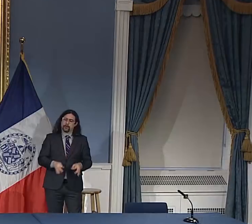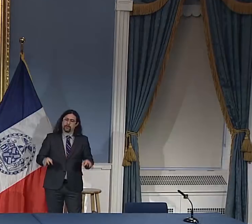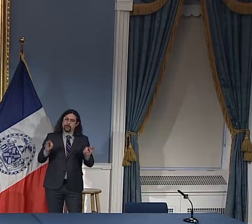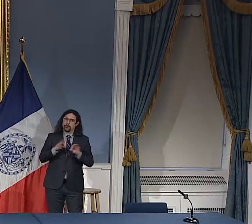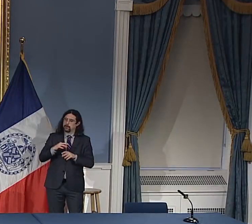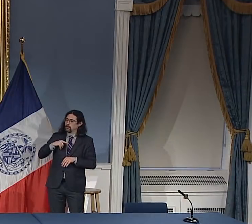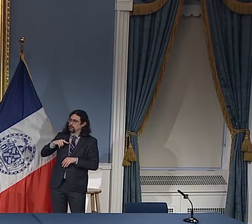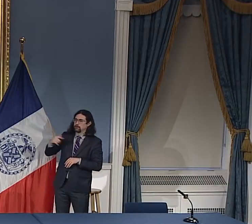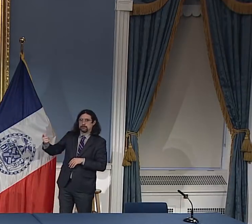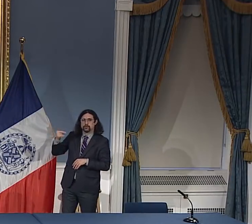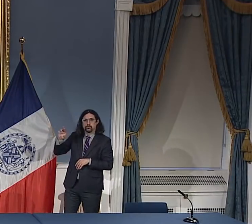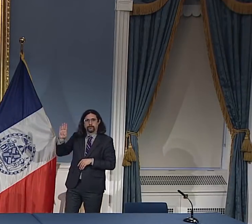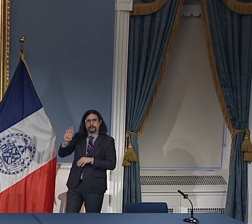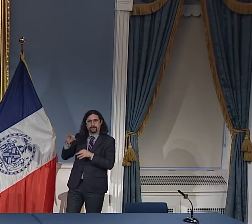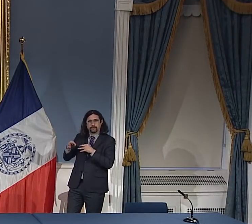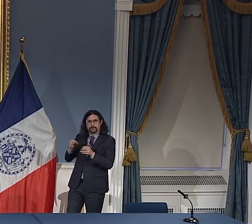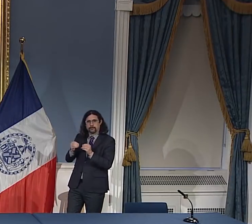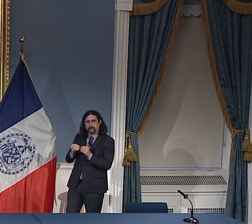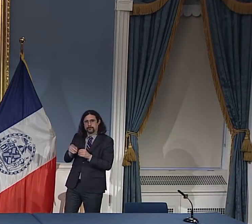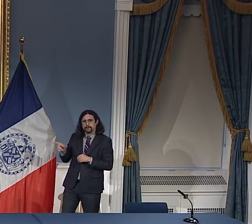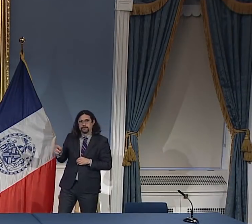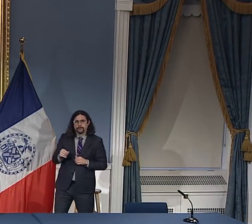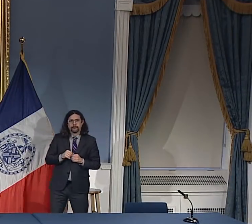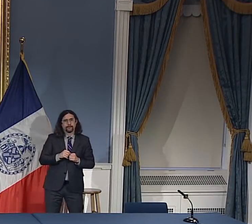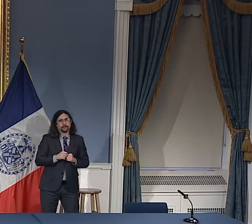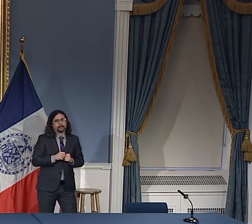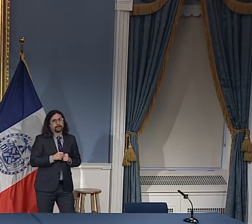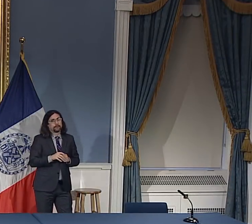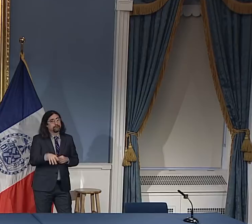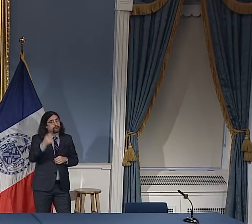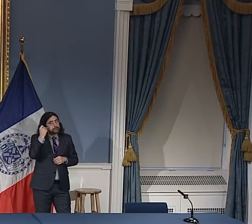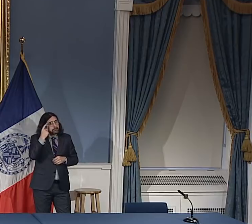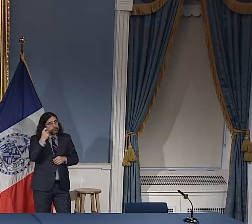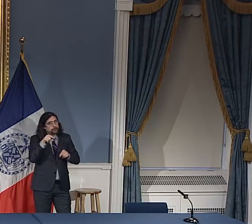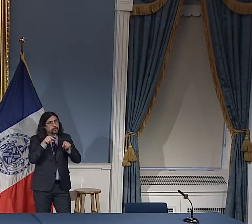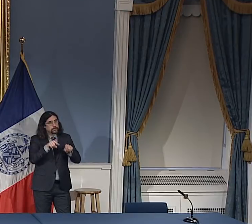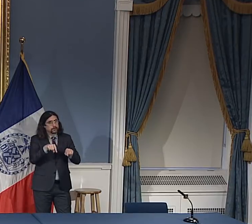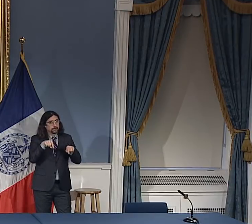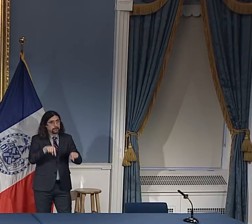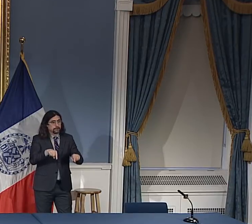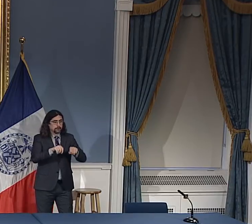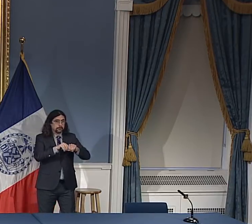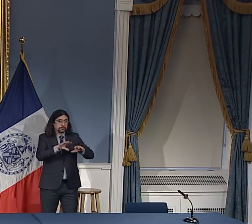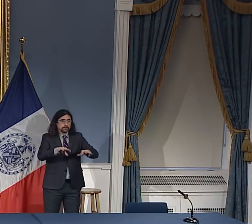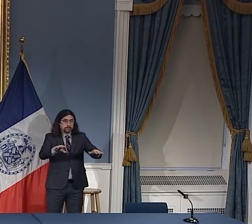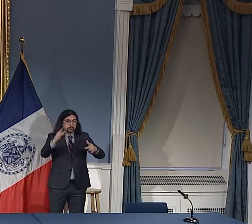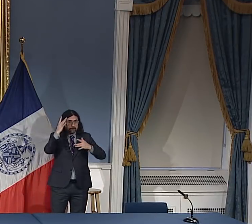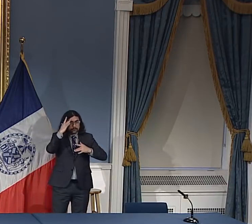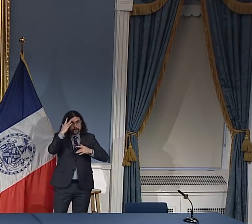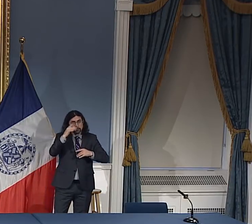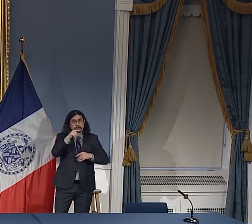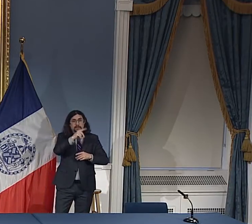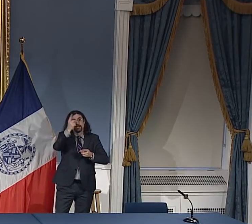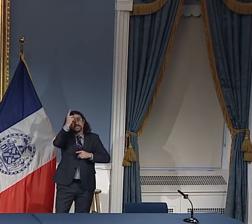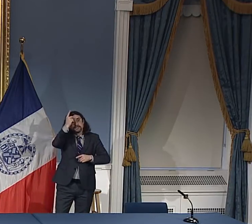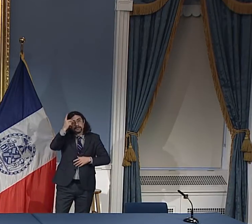IS ABSOLUTELY CRUCIAL. THE COMMISSIONER CAN GIVE YOU A FLAVOR OF THAT. CERTAINLY. WE'VE SAID BEFORE THAT AS THIS